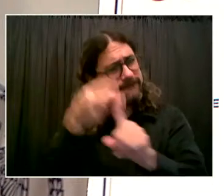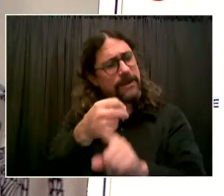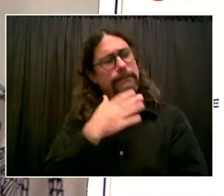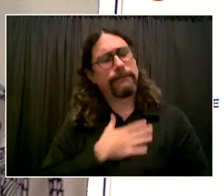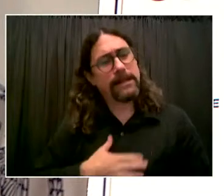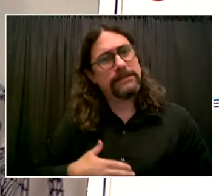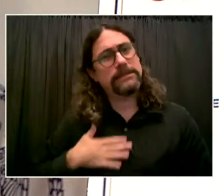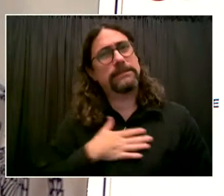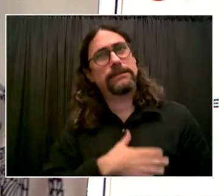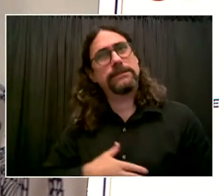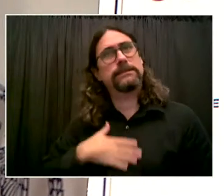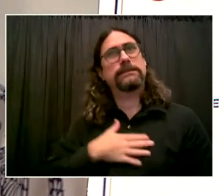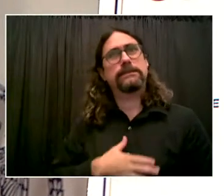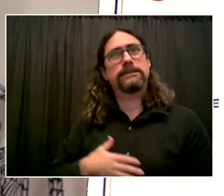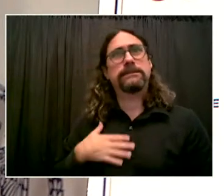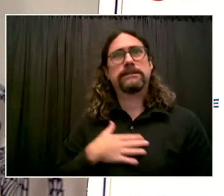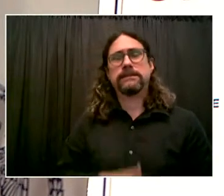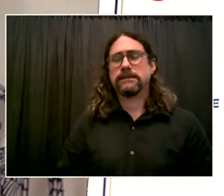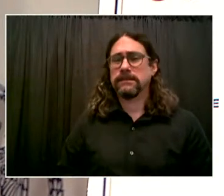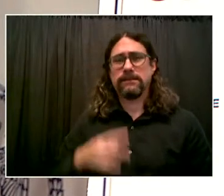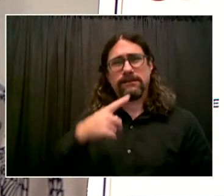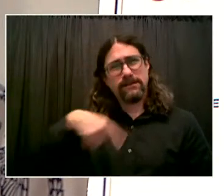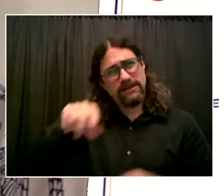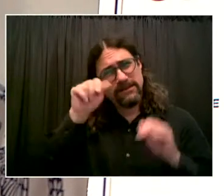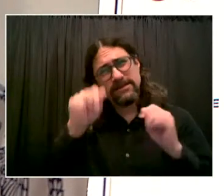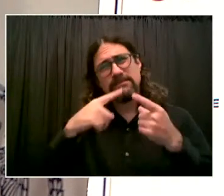LITERALLY A MATTER OF LIFE AND DEATH.